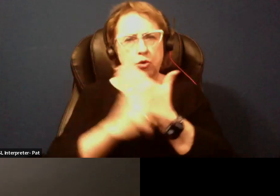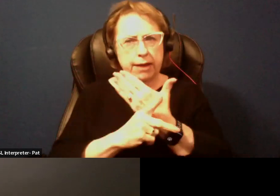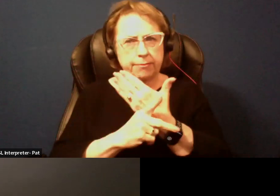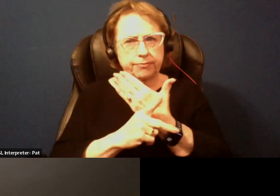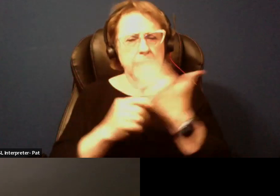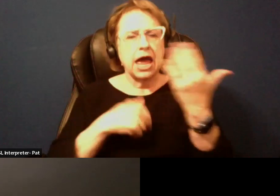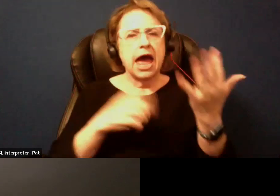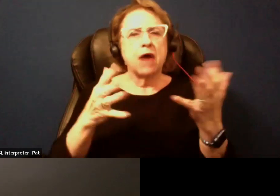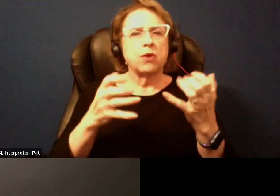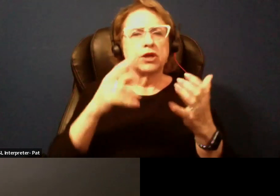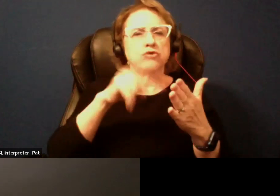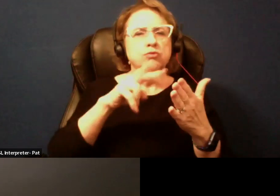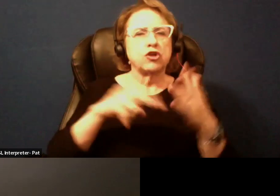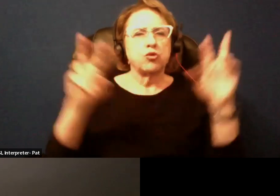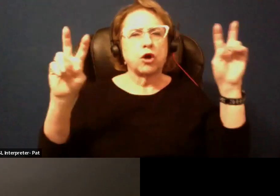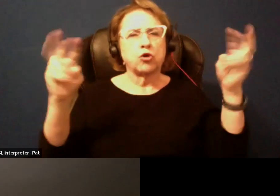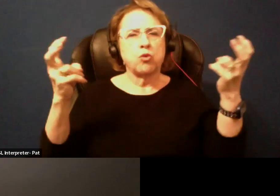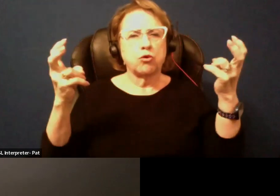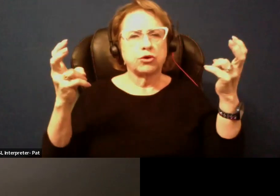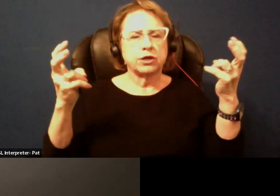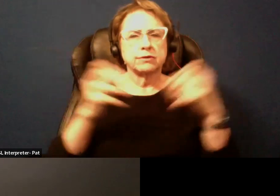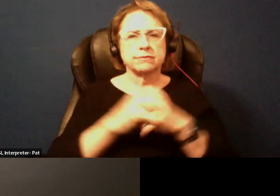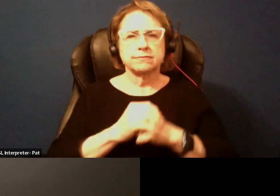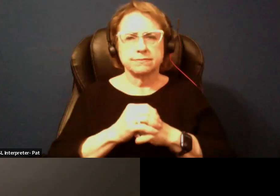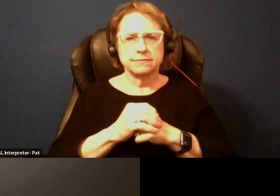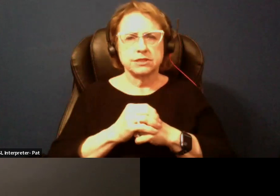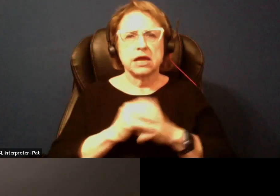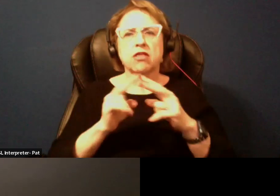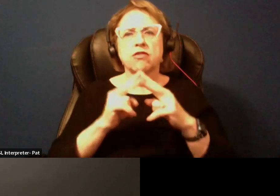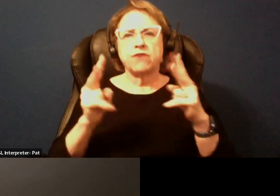read you a quote from that report that I think is very appropriate for California.